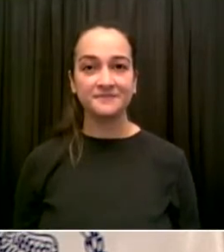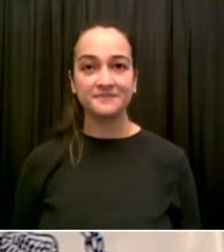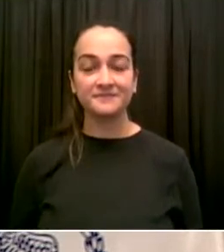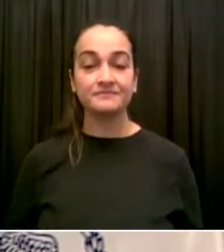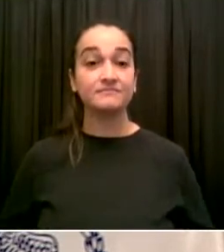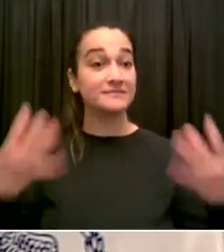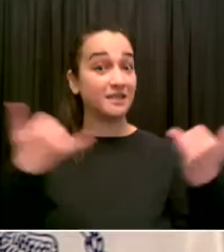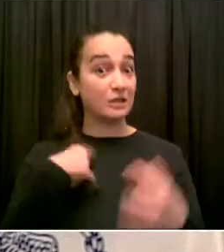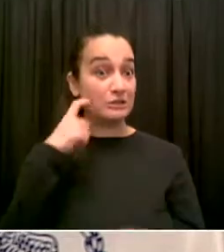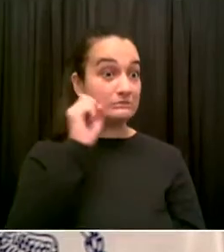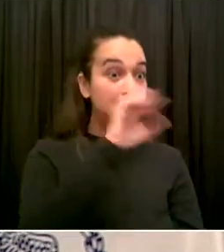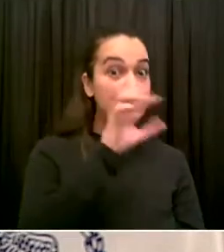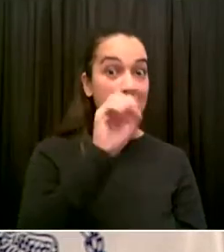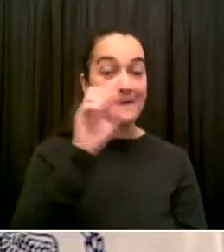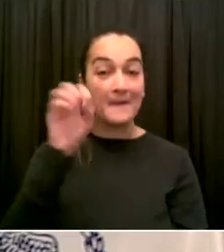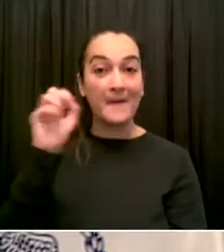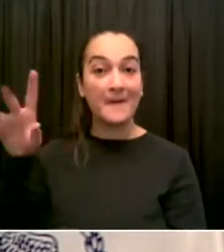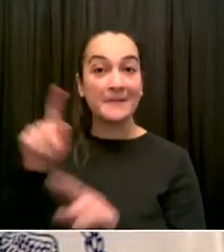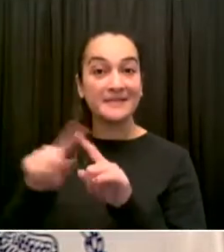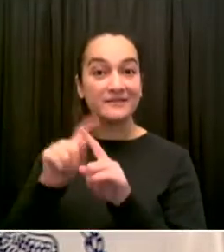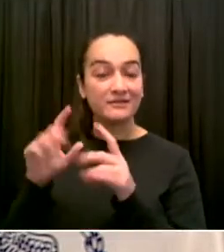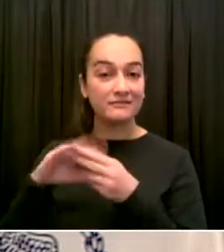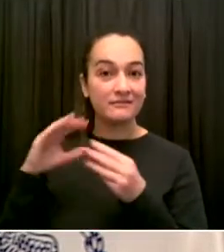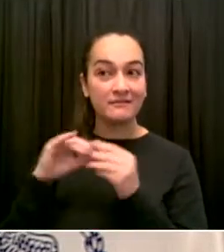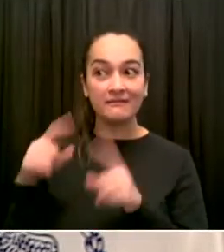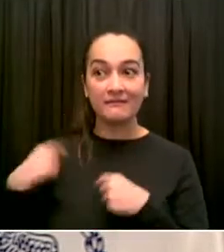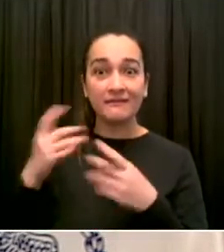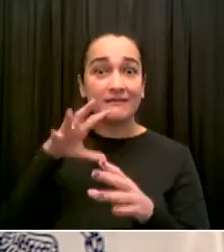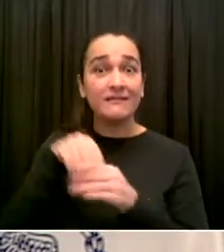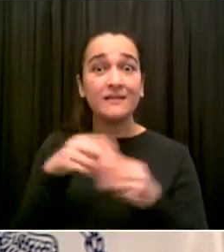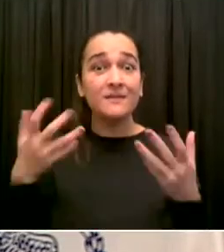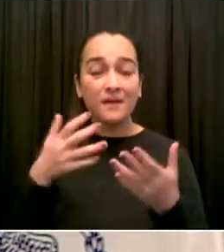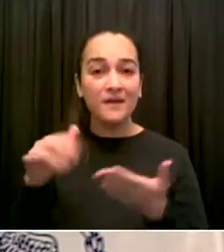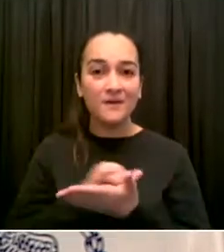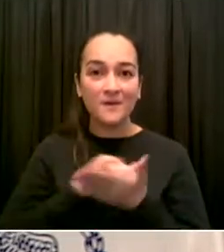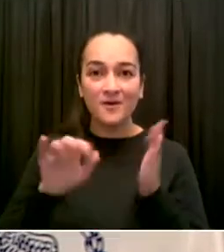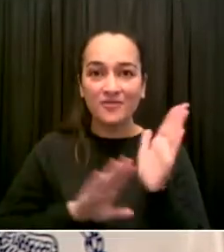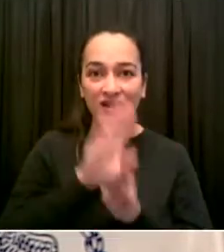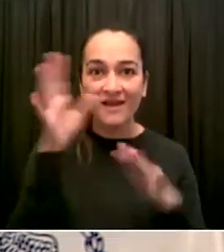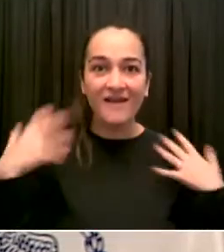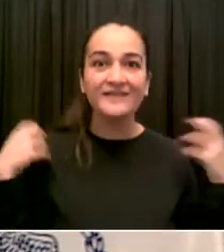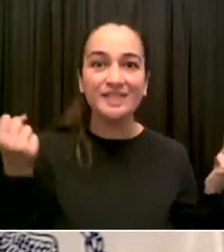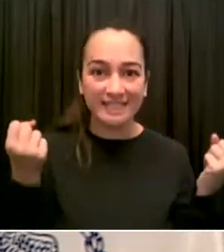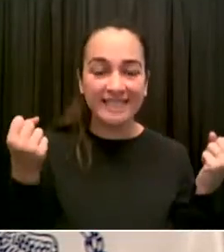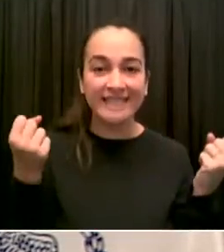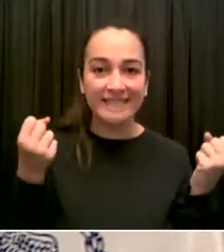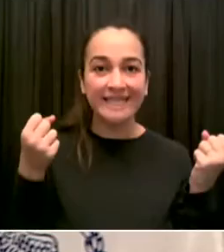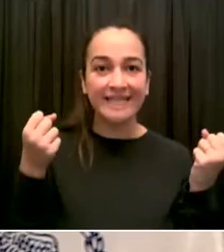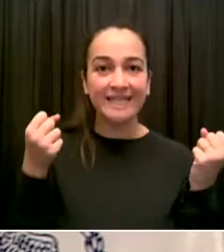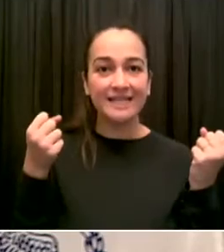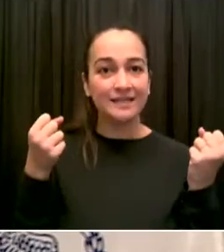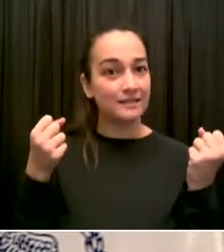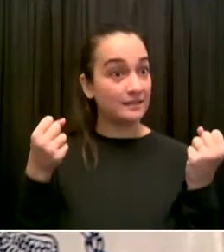ALL RIGHT. WE LTAKED ABOUT A LOT OF THINGS THAT ARE CRUCIAL TO THE COME